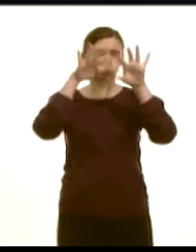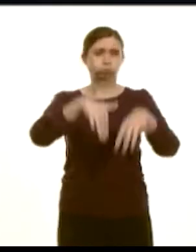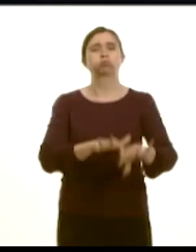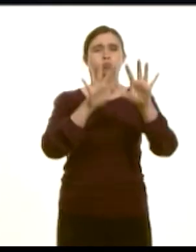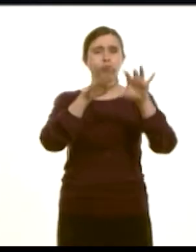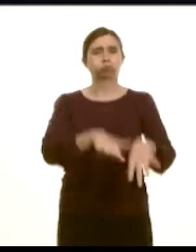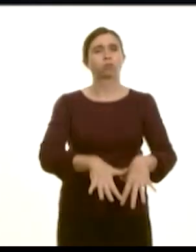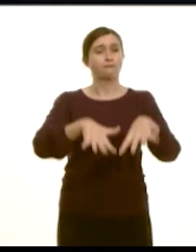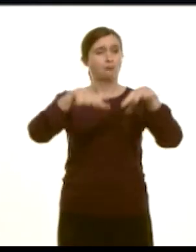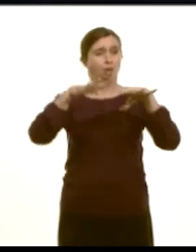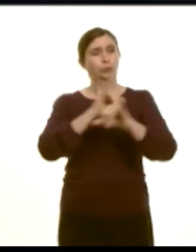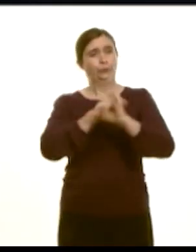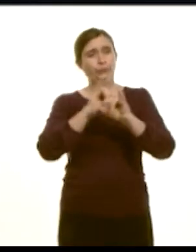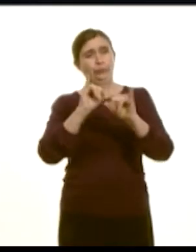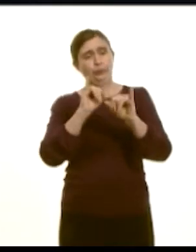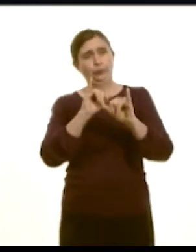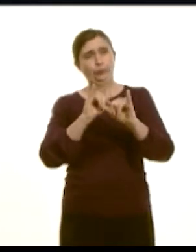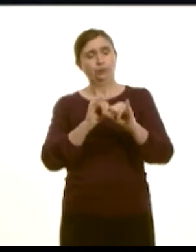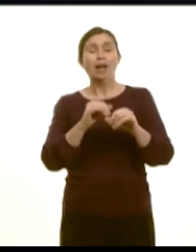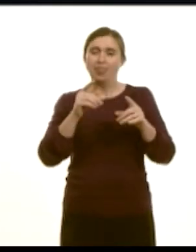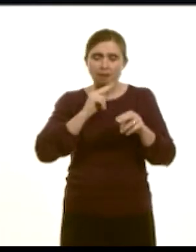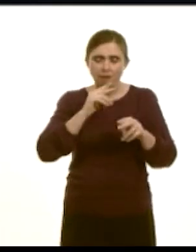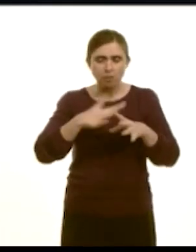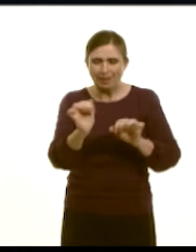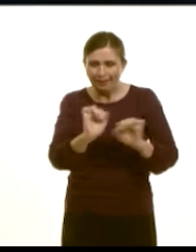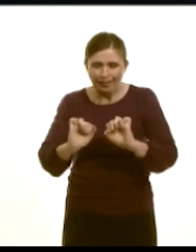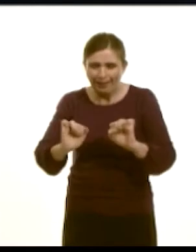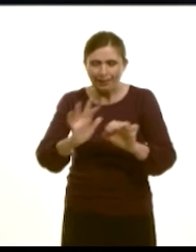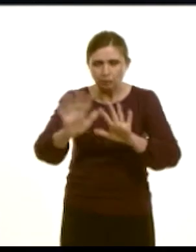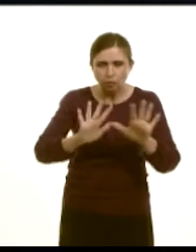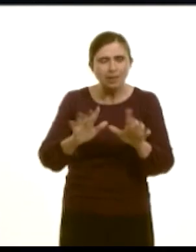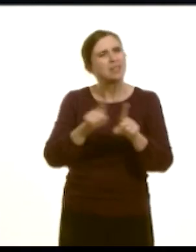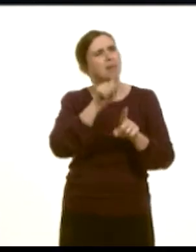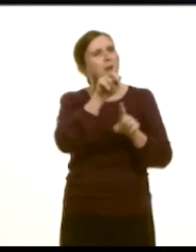In that context, in the clean-up efforts in towns such as Aberystwyth, it became evermore